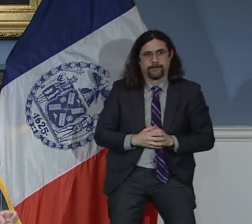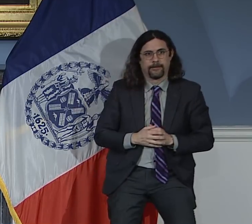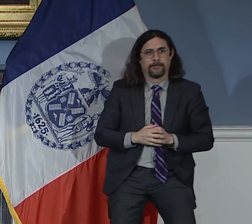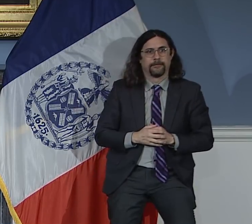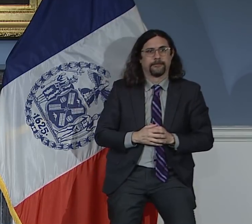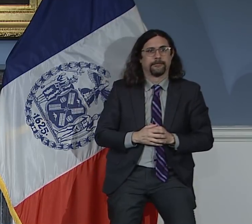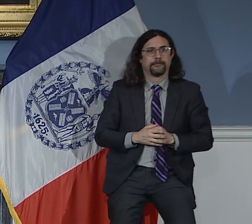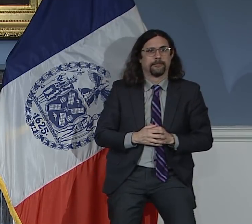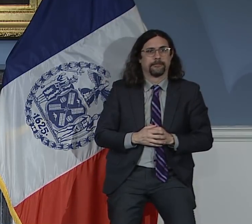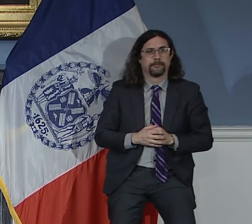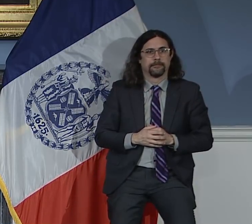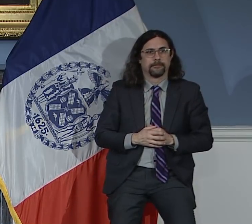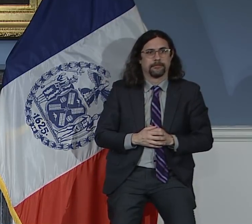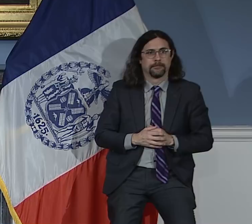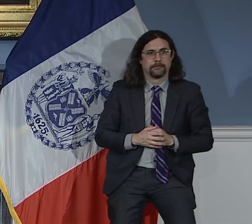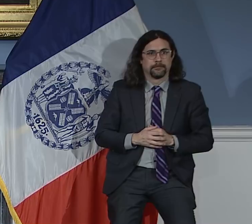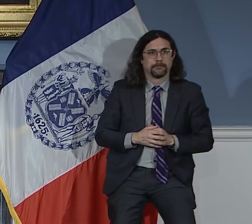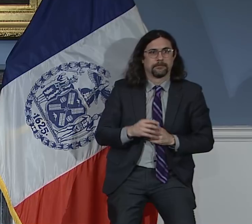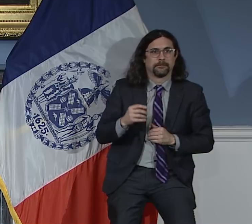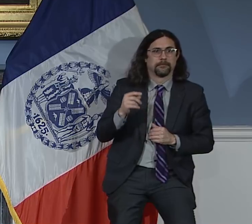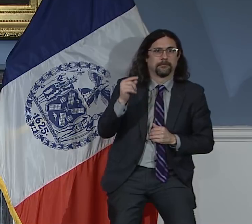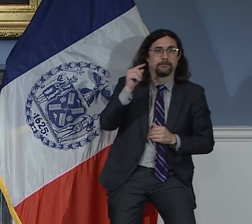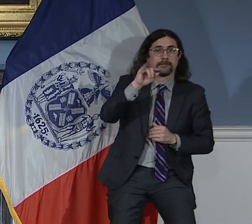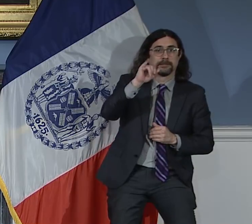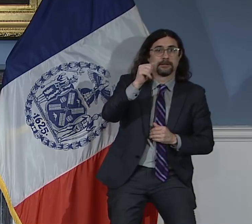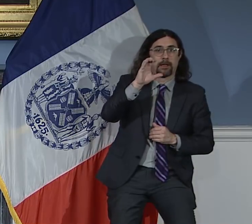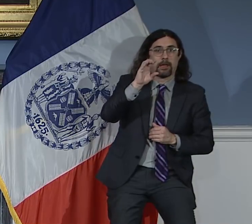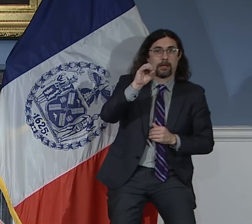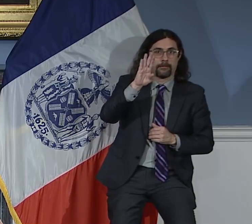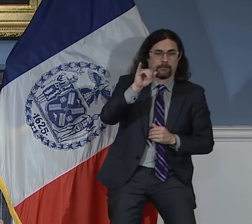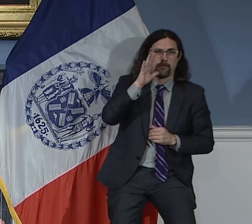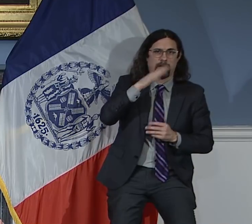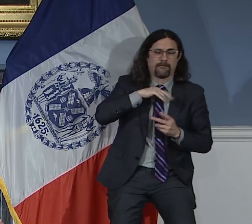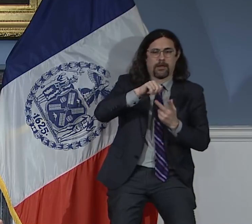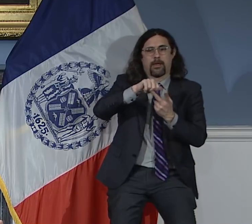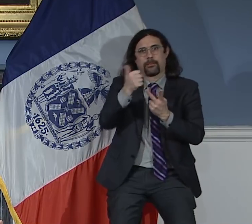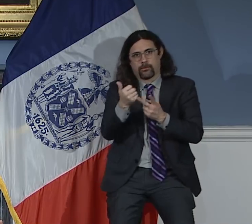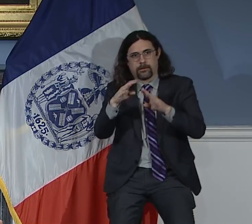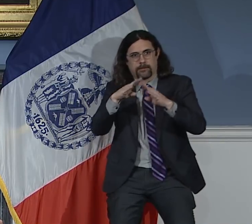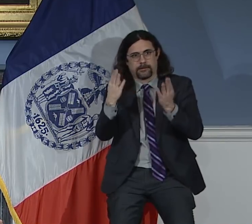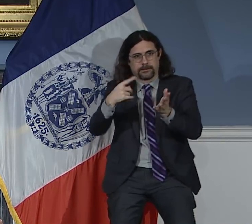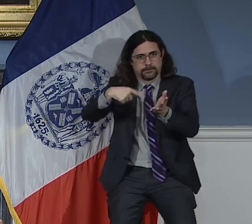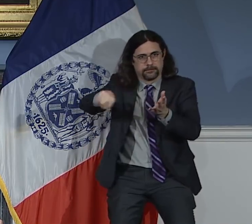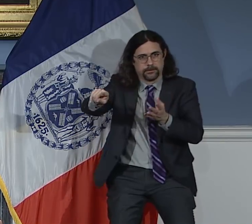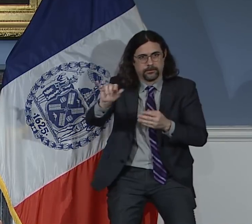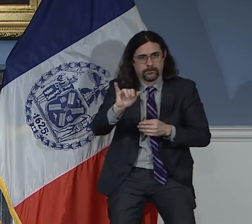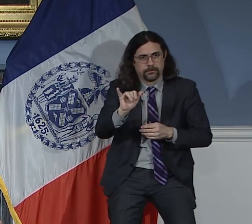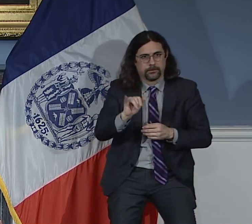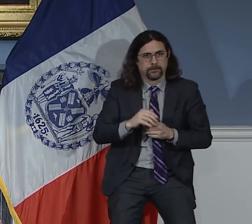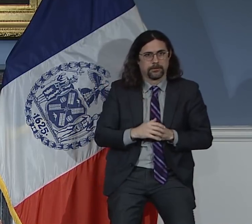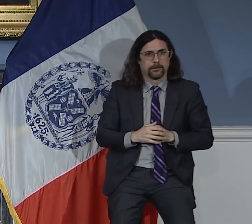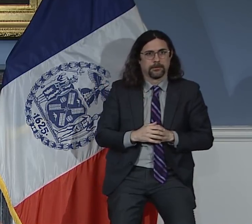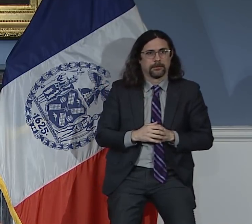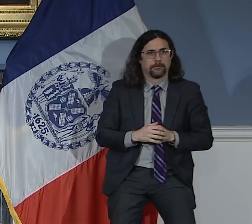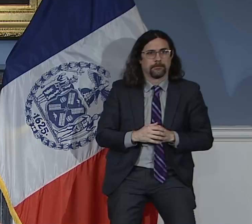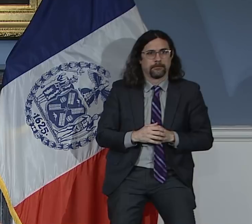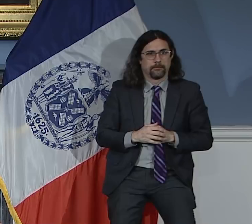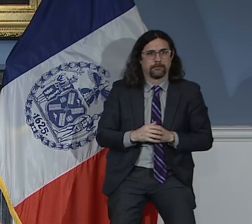CONEY ISLAND AND JACBYO. THERE ARE SEVEN